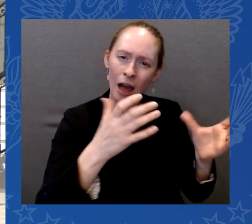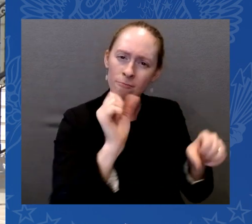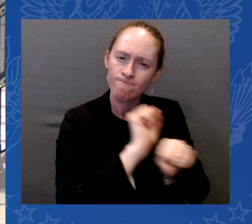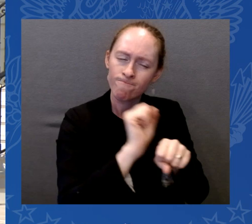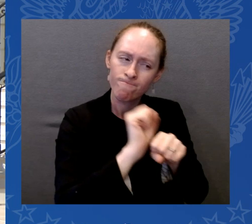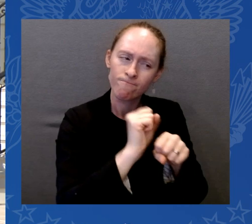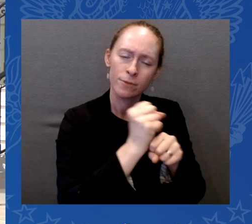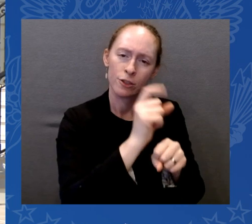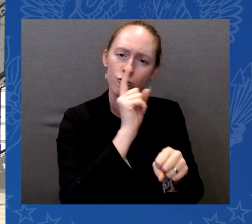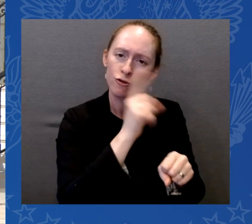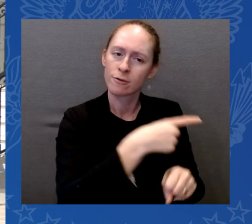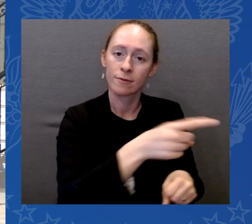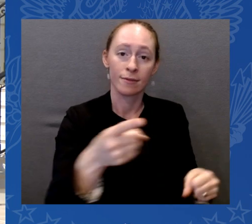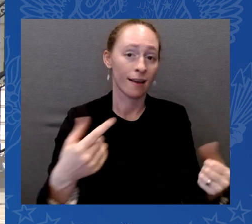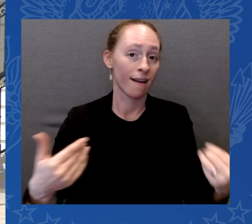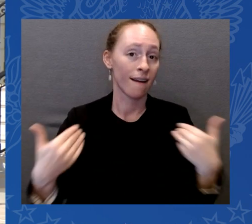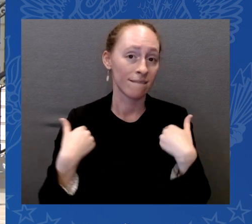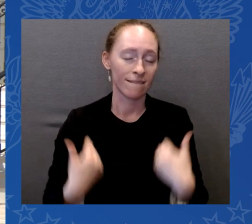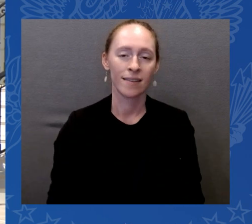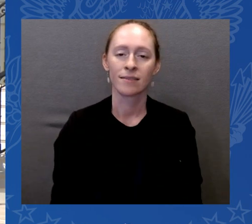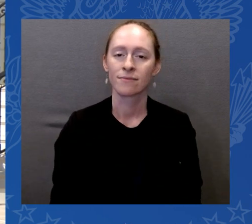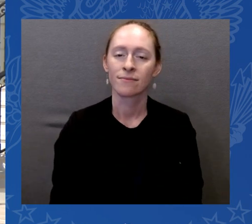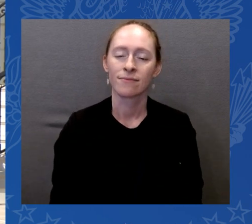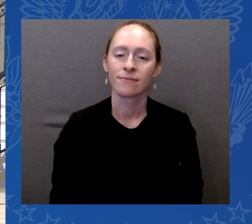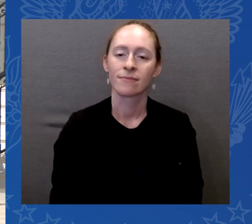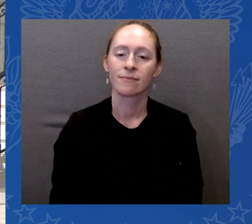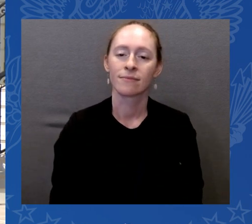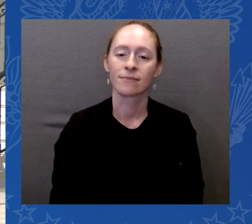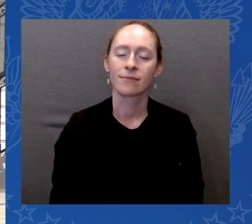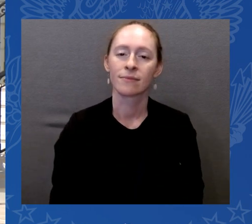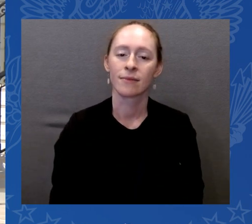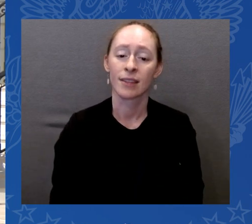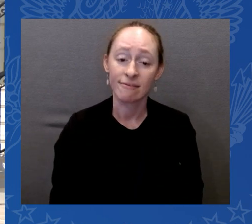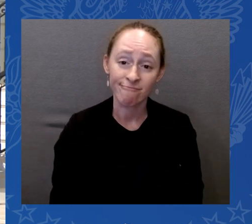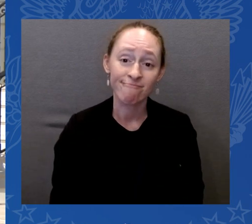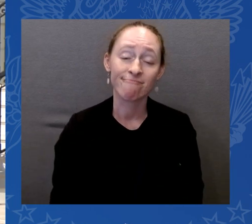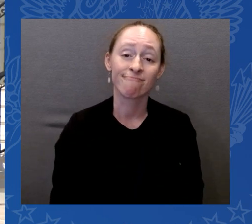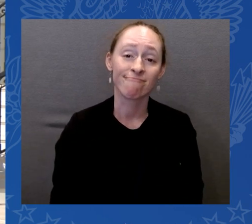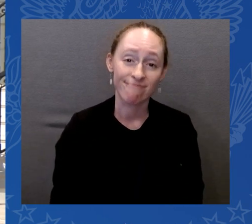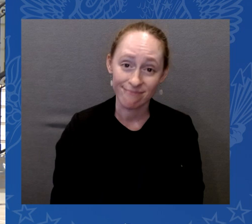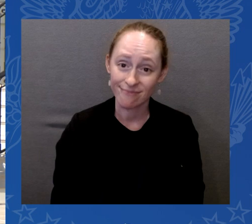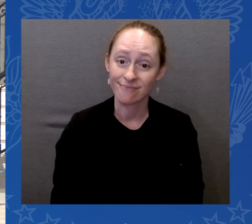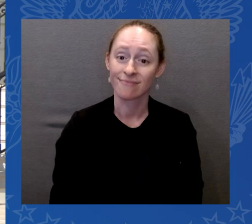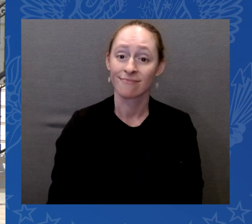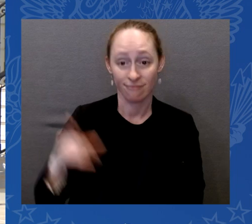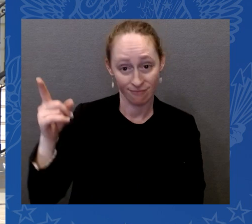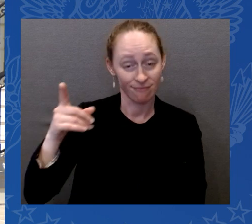Joe Biden kept his promises to working America. And for that, I like to say thank you.